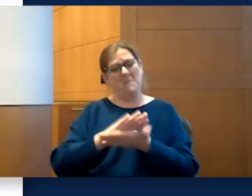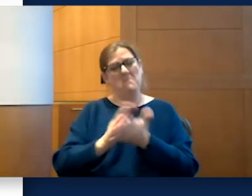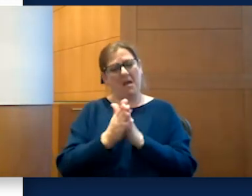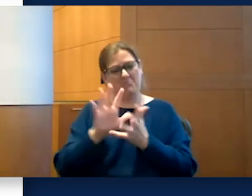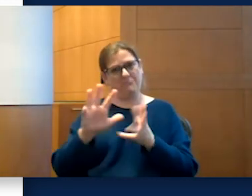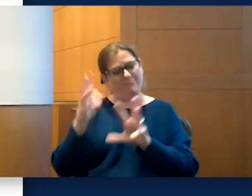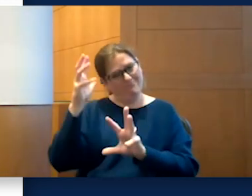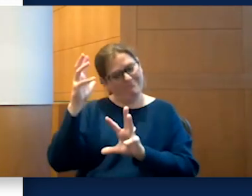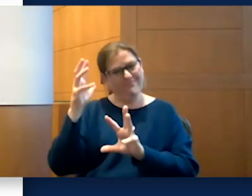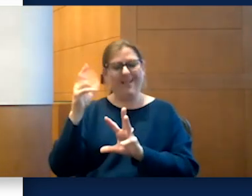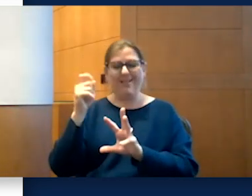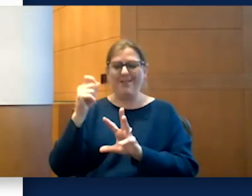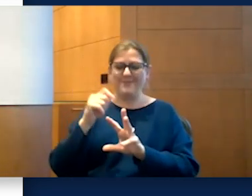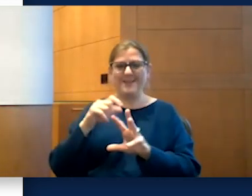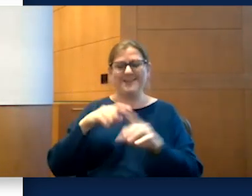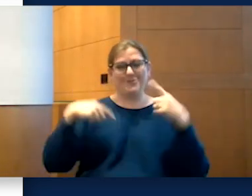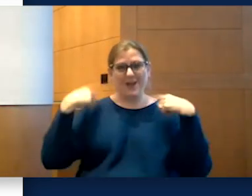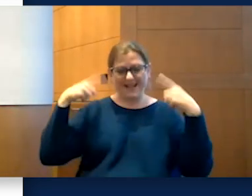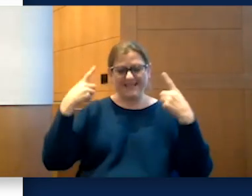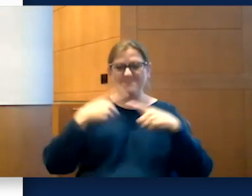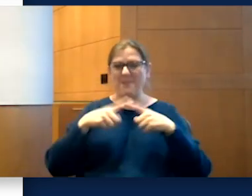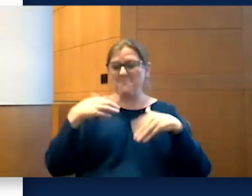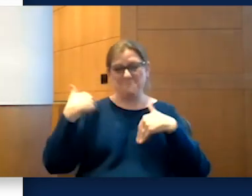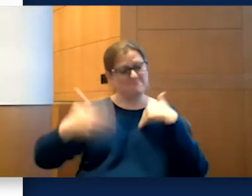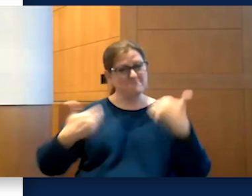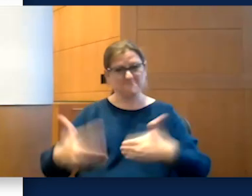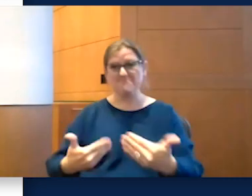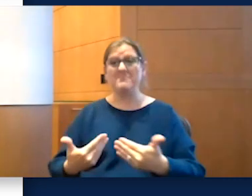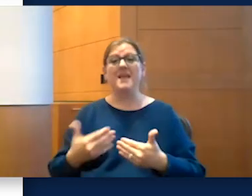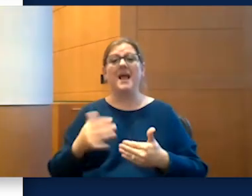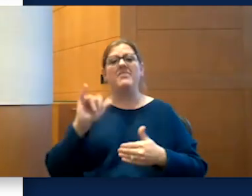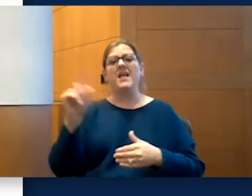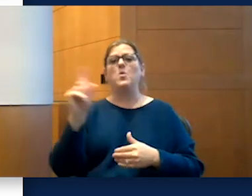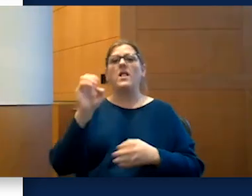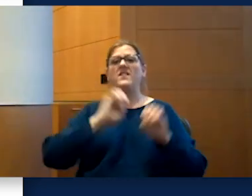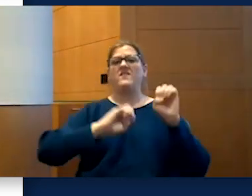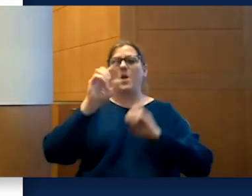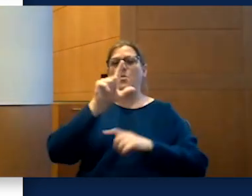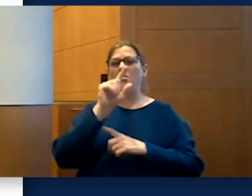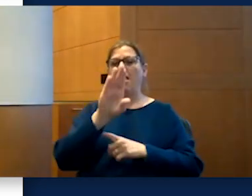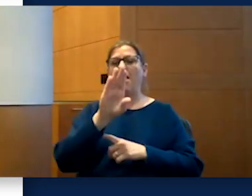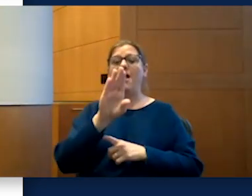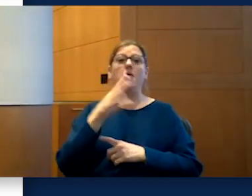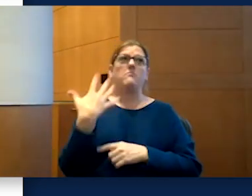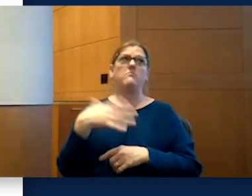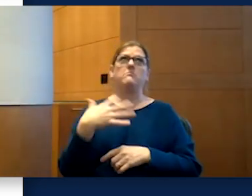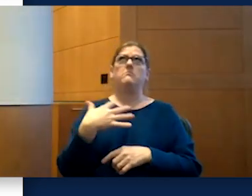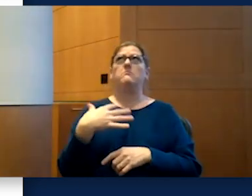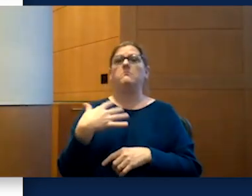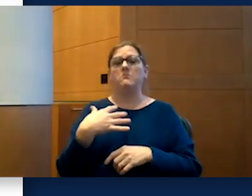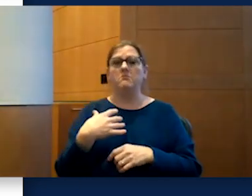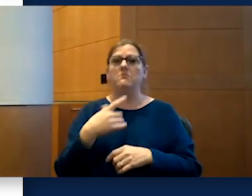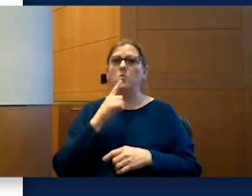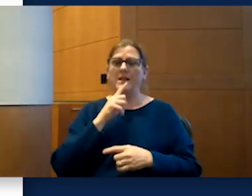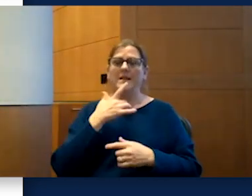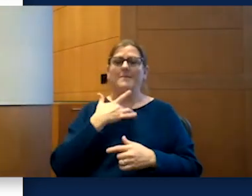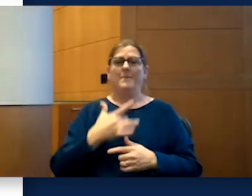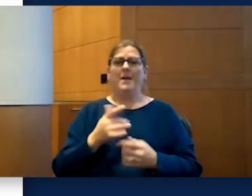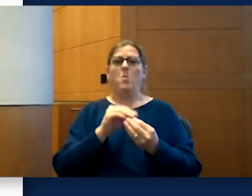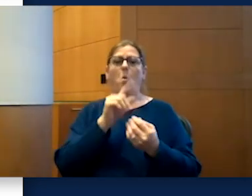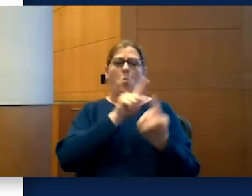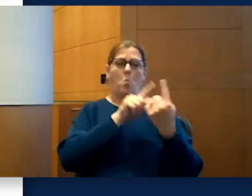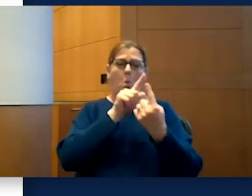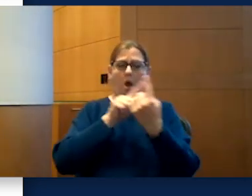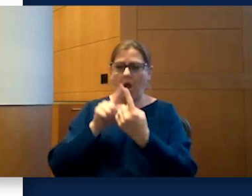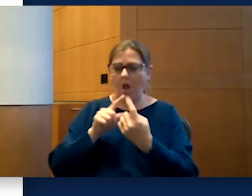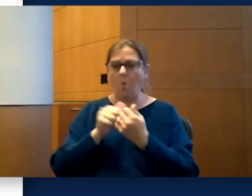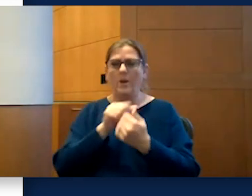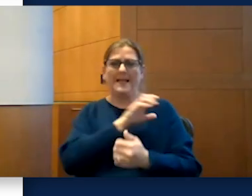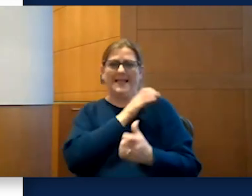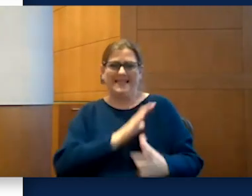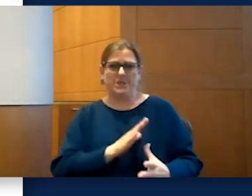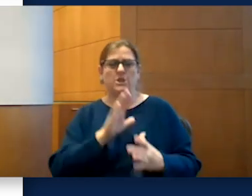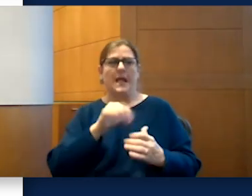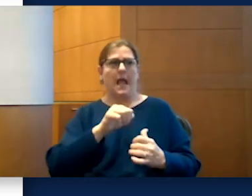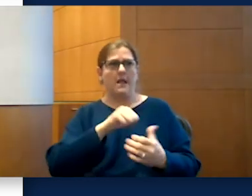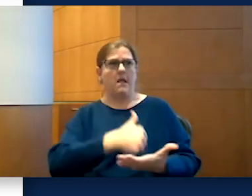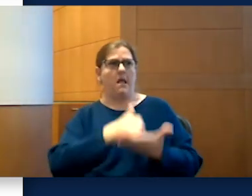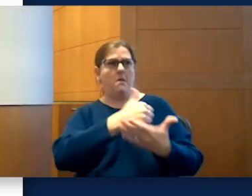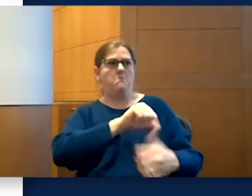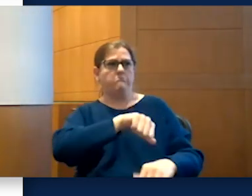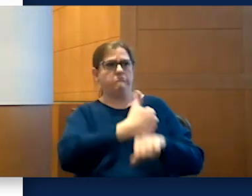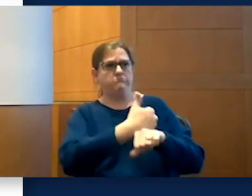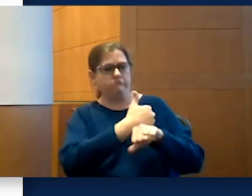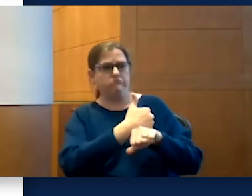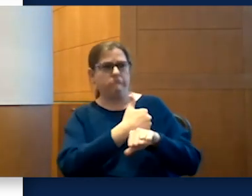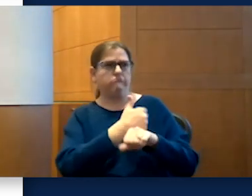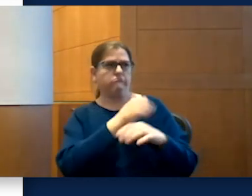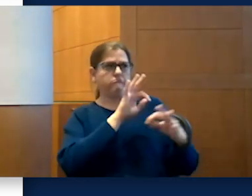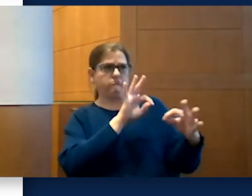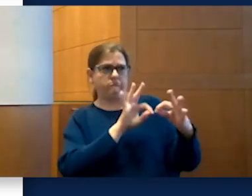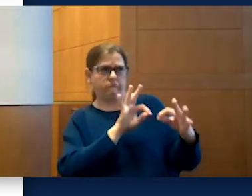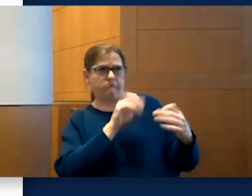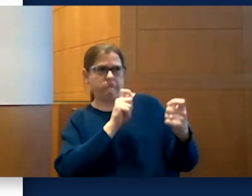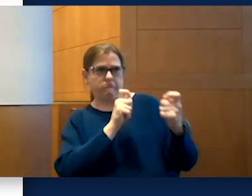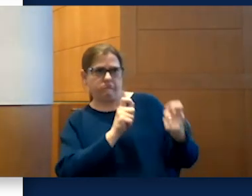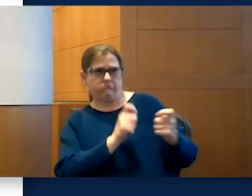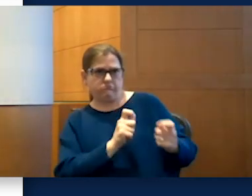Yeah, where it's really a one-on-one with the clinician and they can do that setup and see what exactly people need.